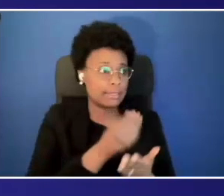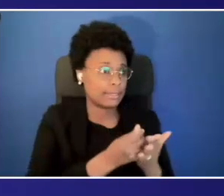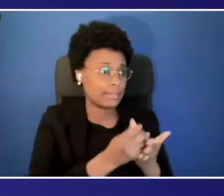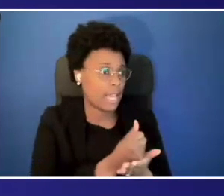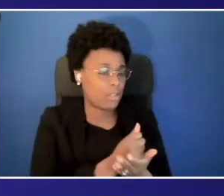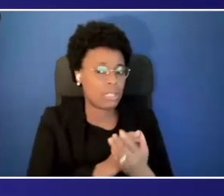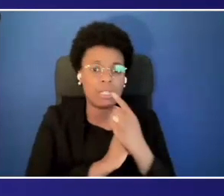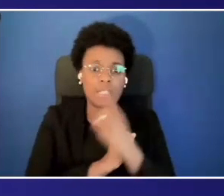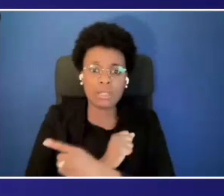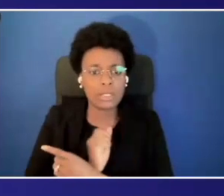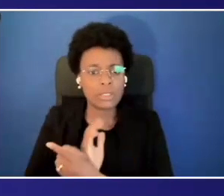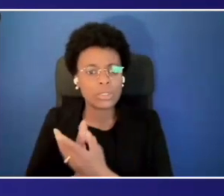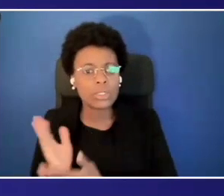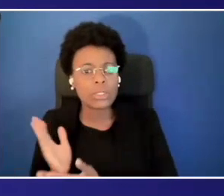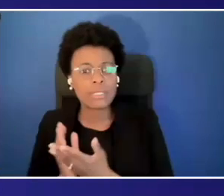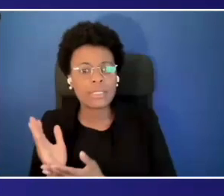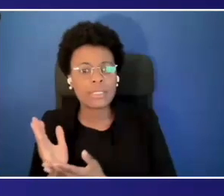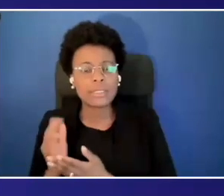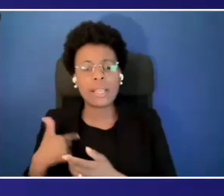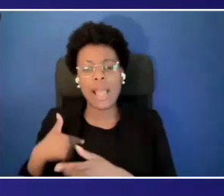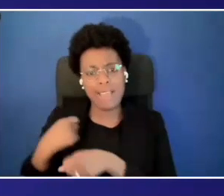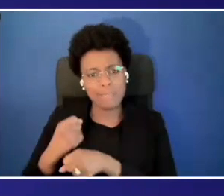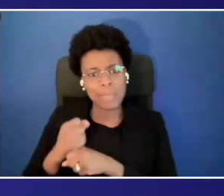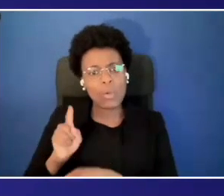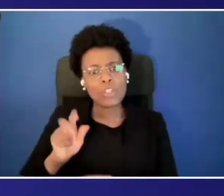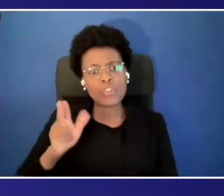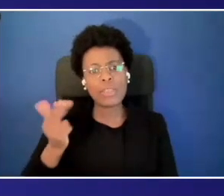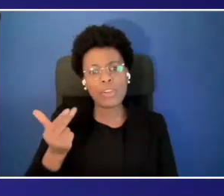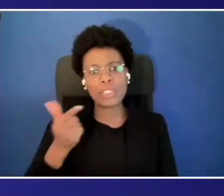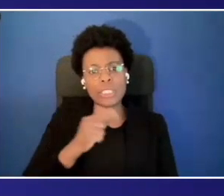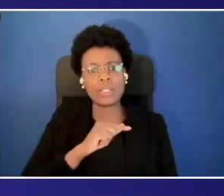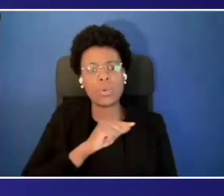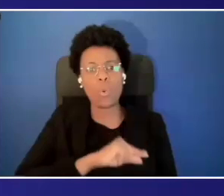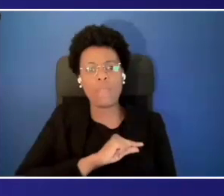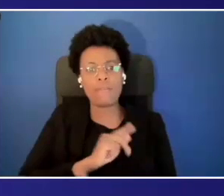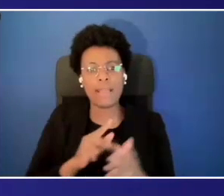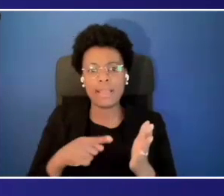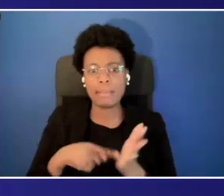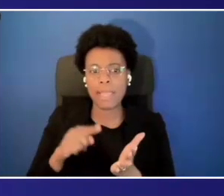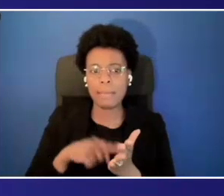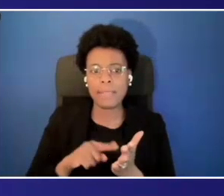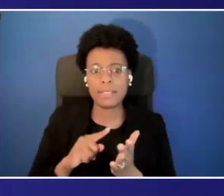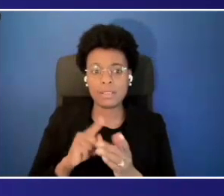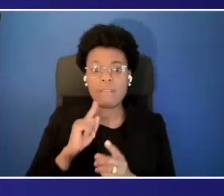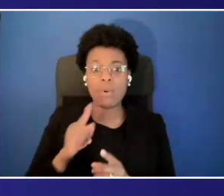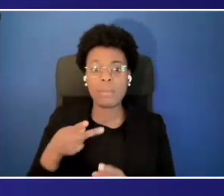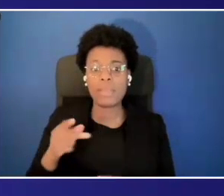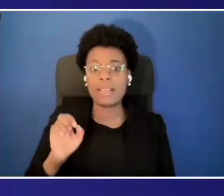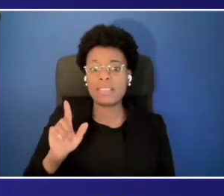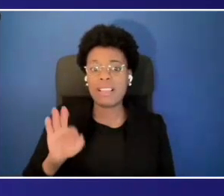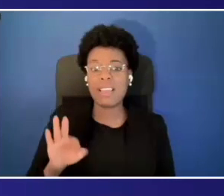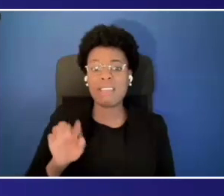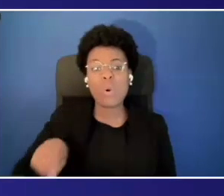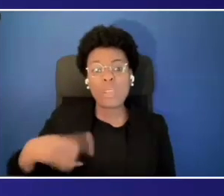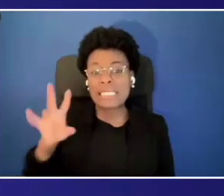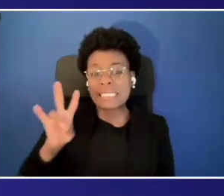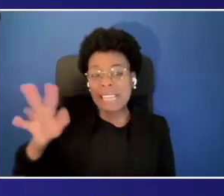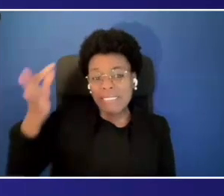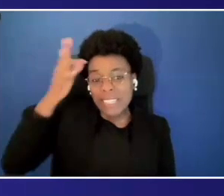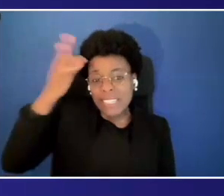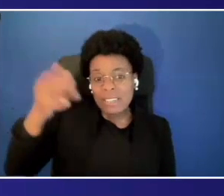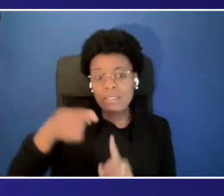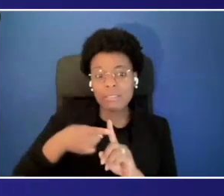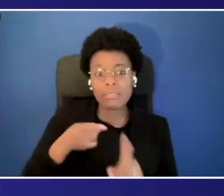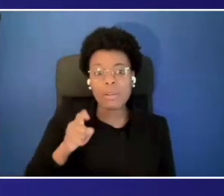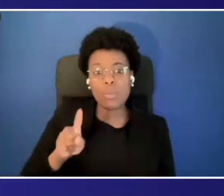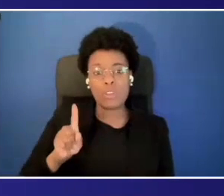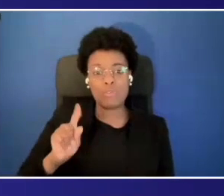Only 7 shy of 120 required. I'm dedicated myself to serving the public. And have been diligent about making monthly payments.